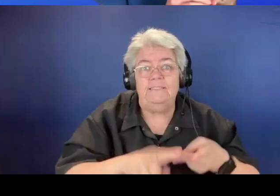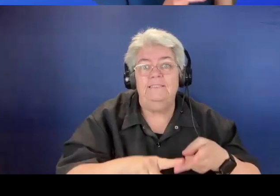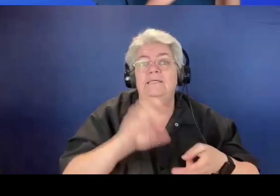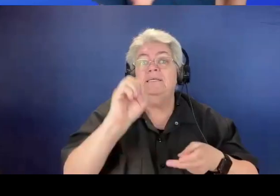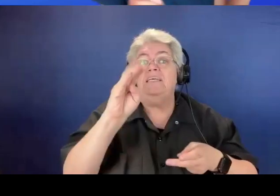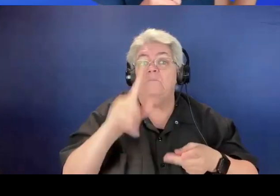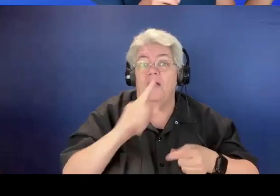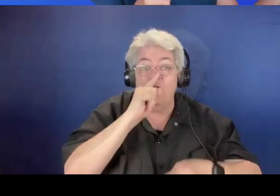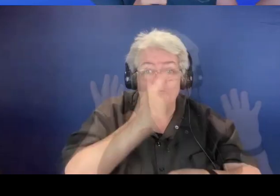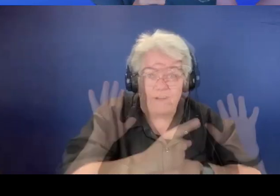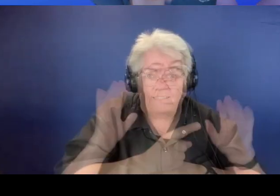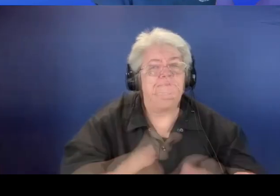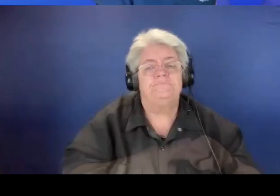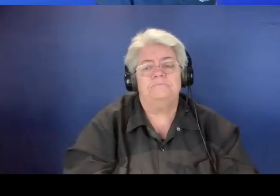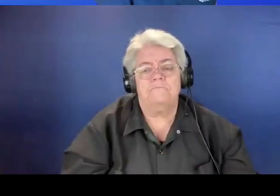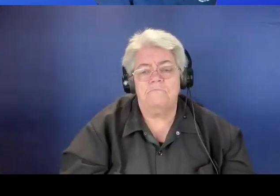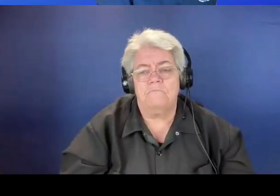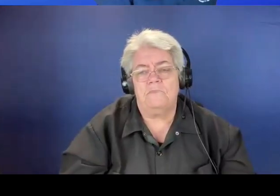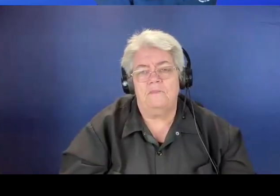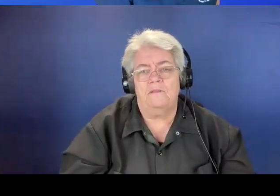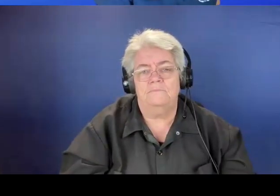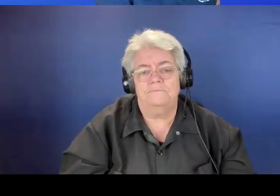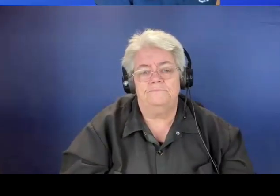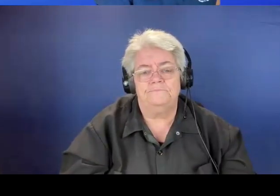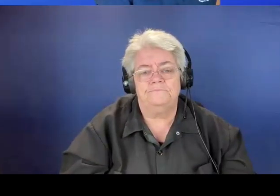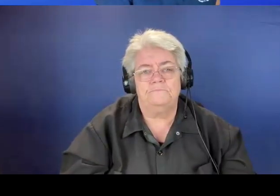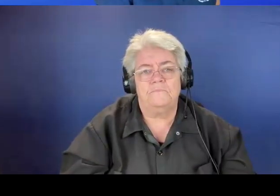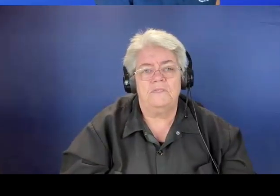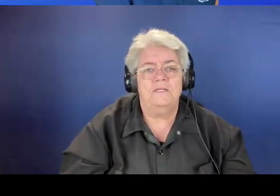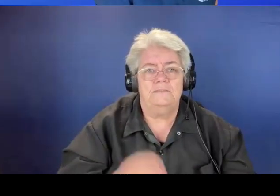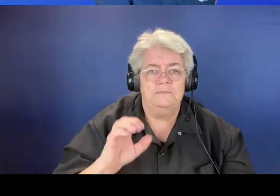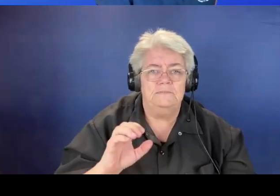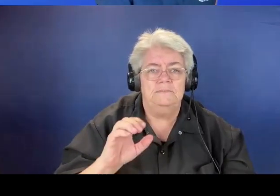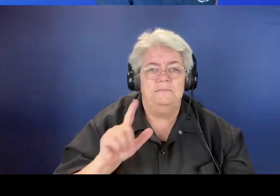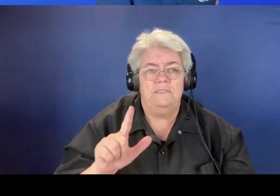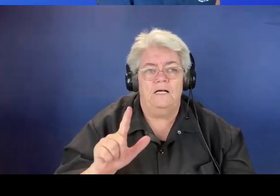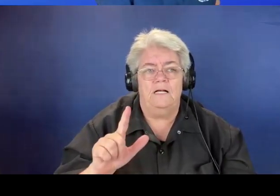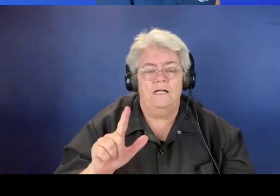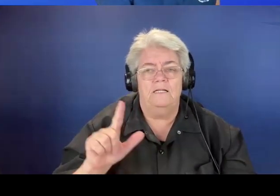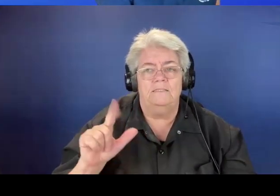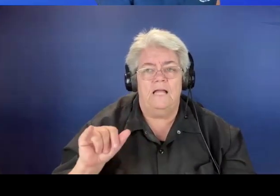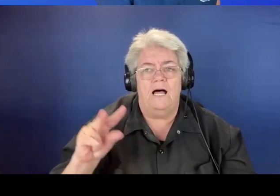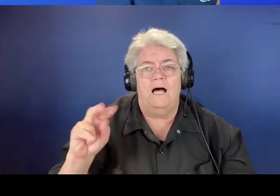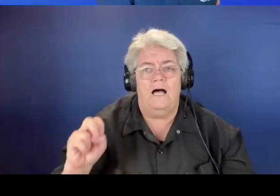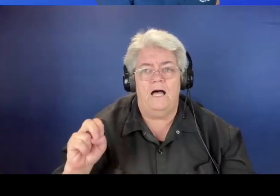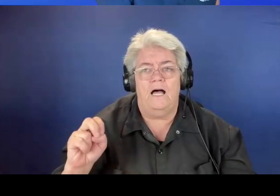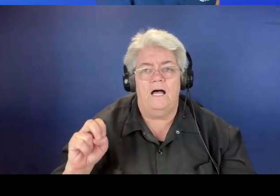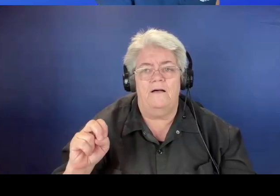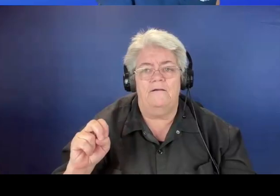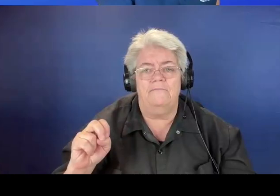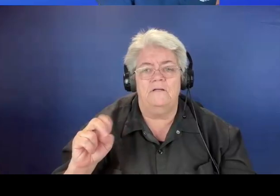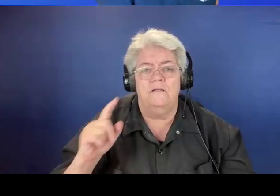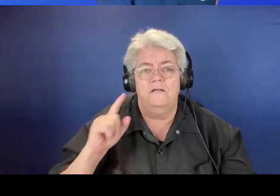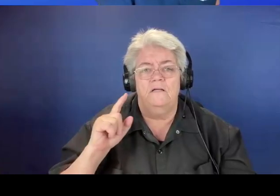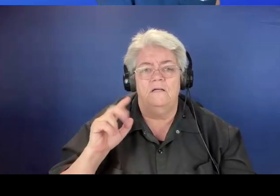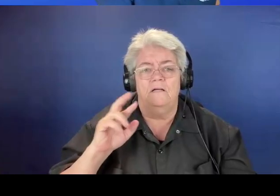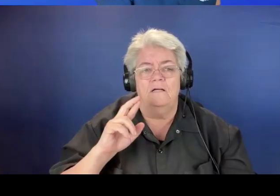and then for the title supporting so it's TA-Live supporting multilingual